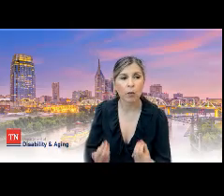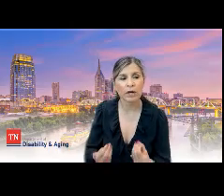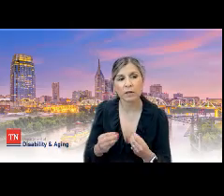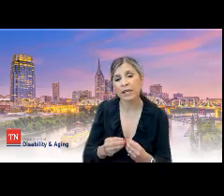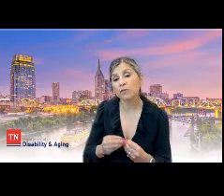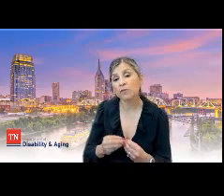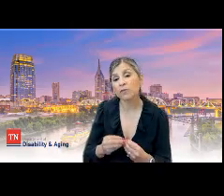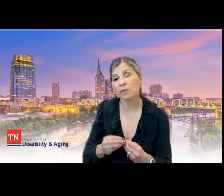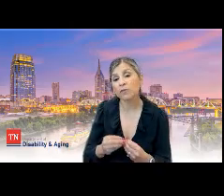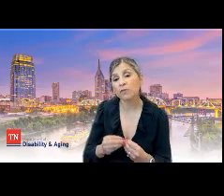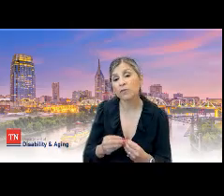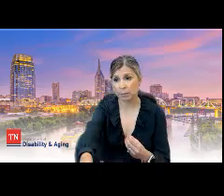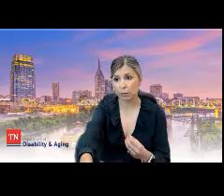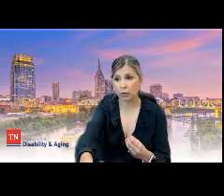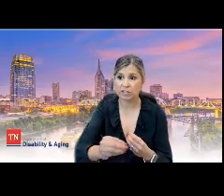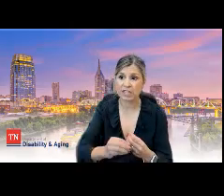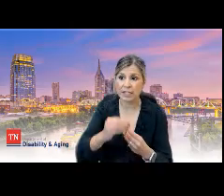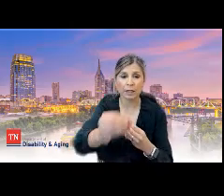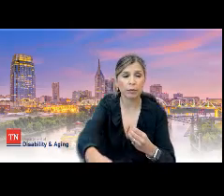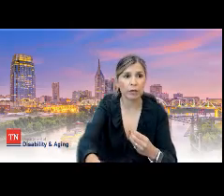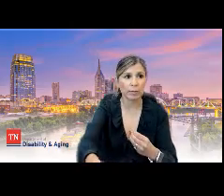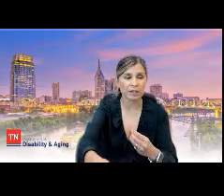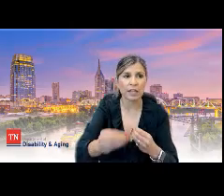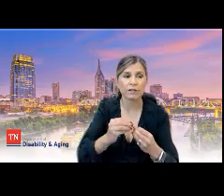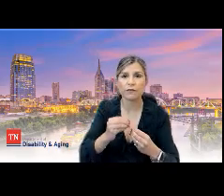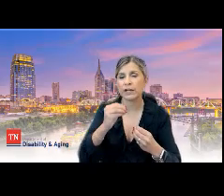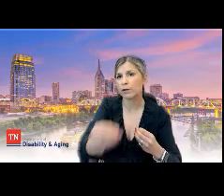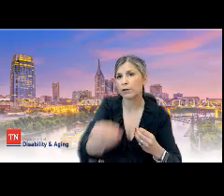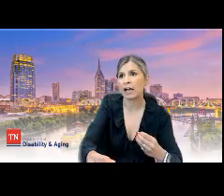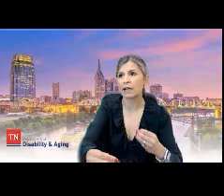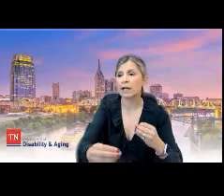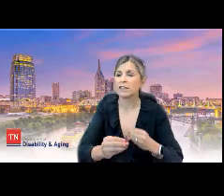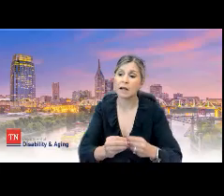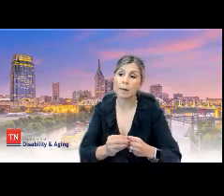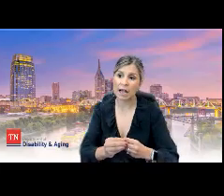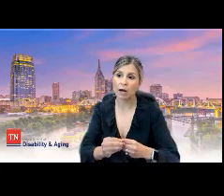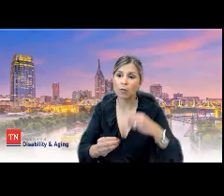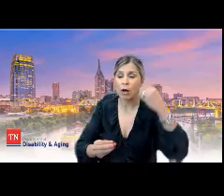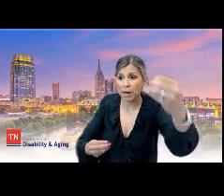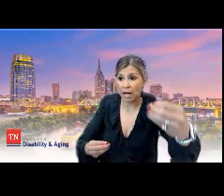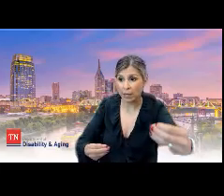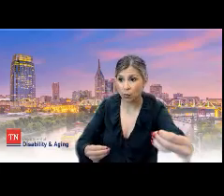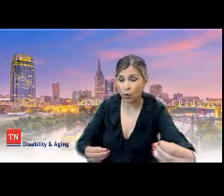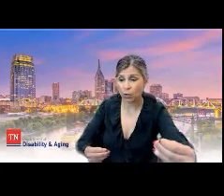But one of the biggest barriers to people seeking employment is fear that somehow